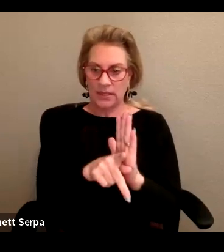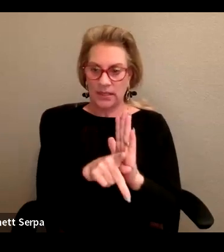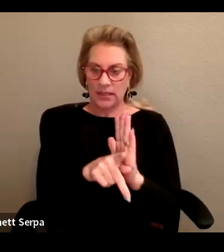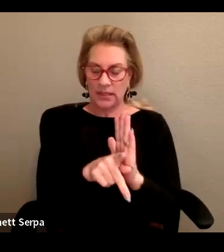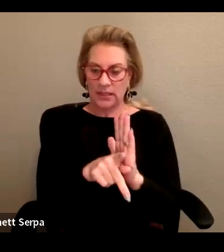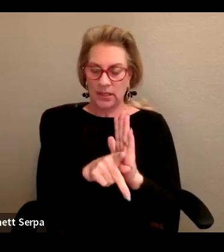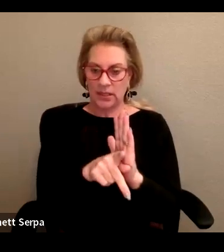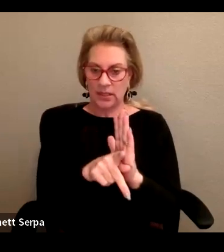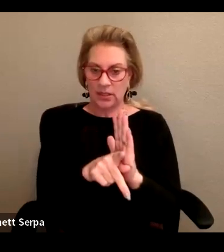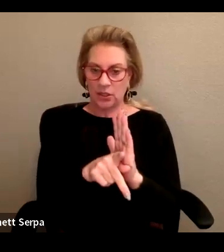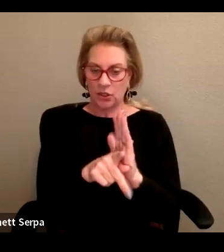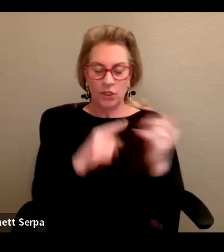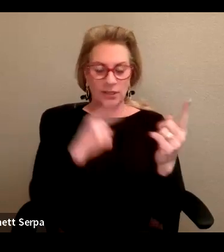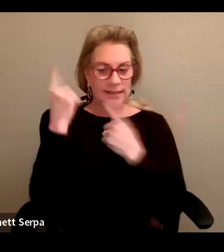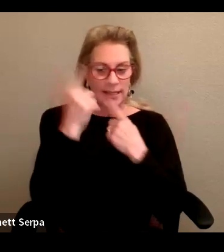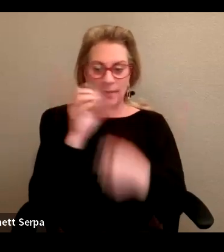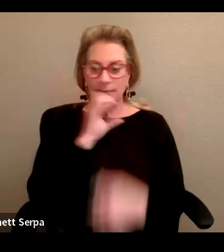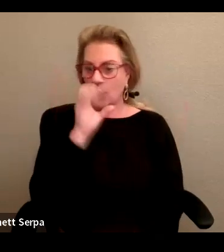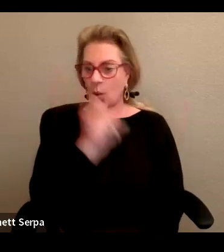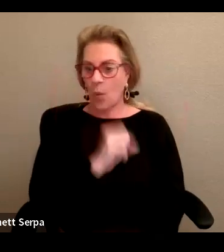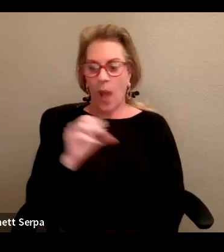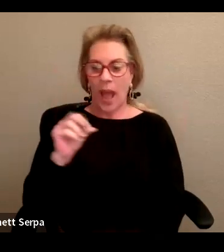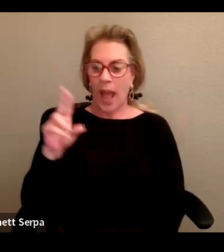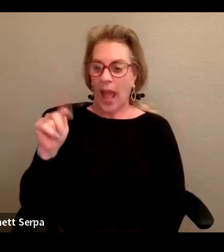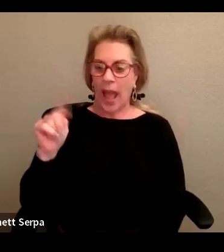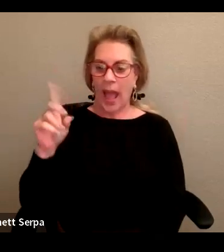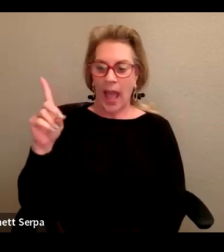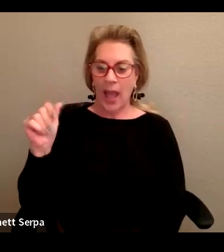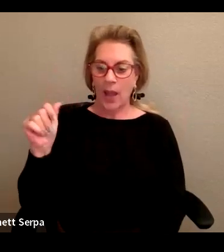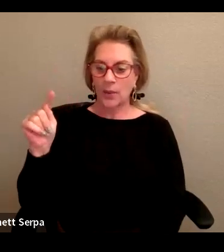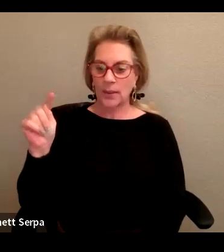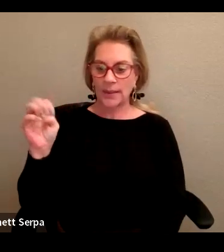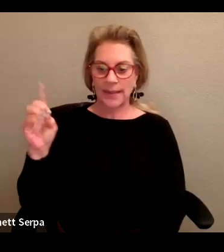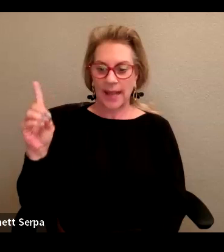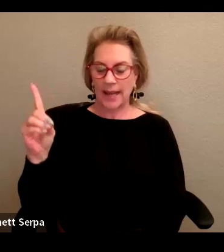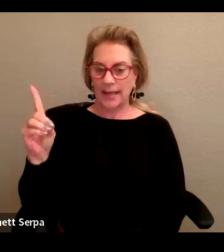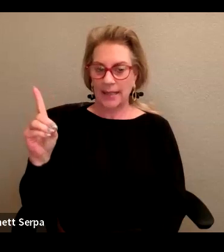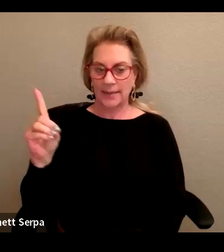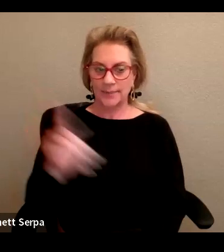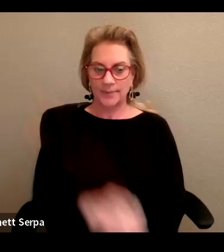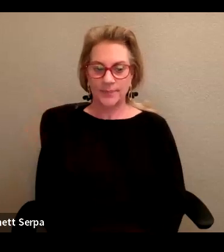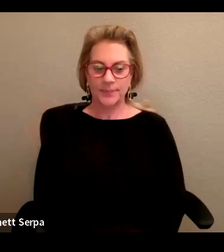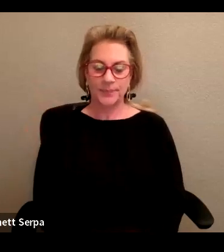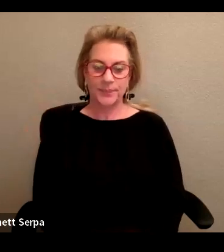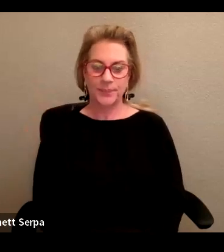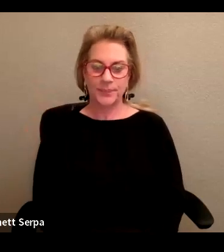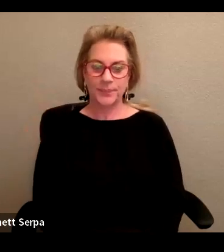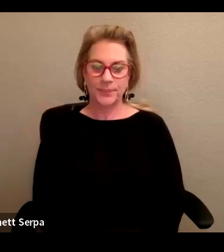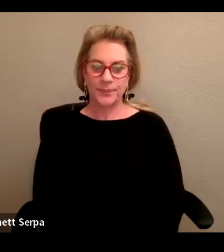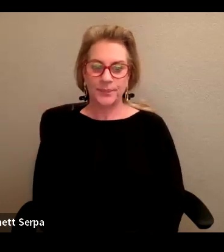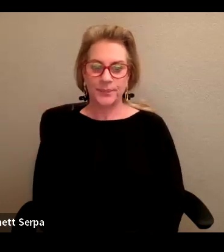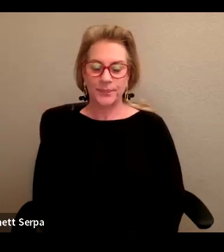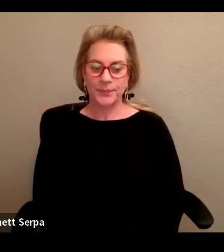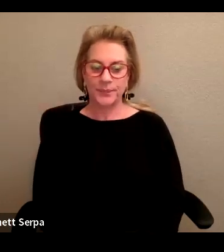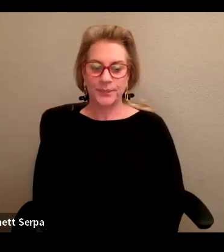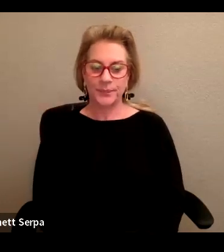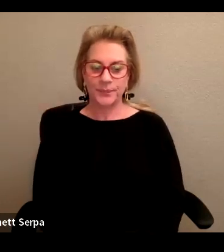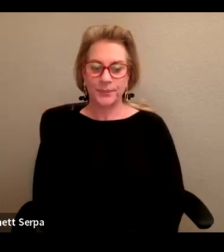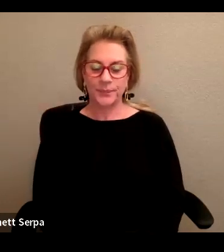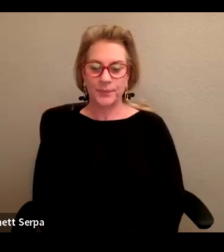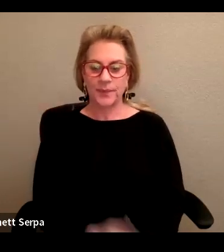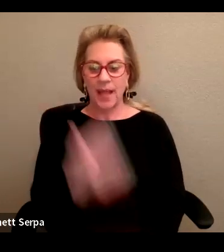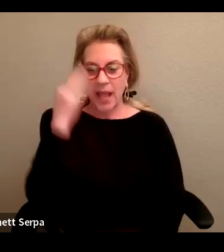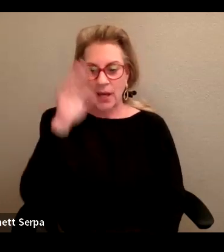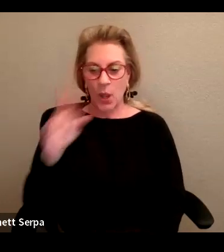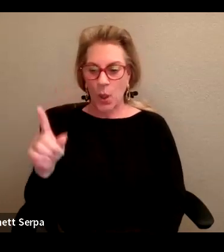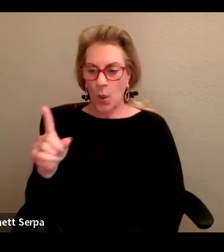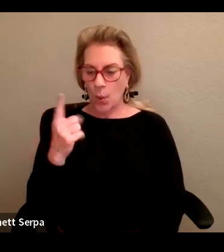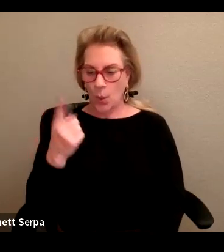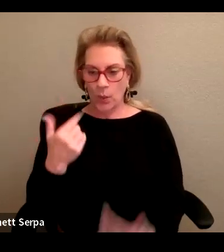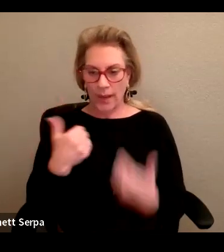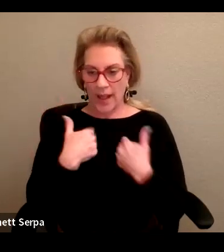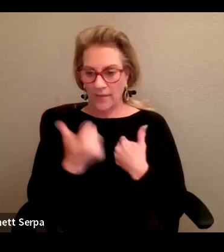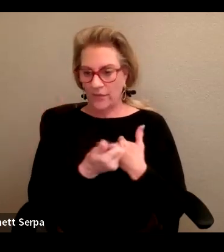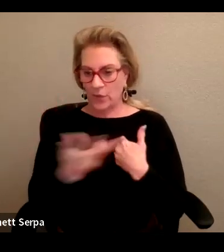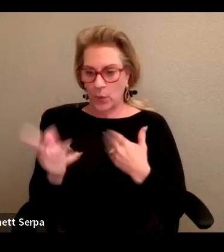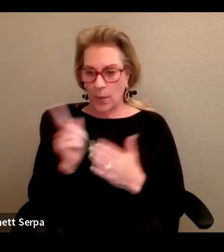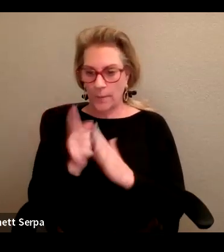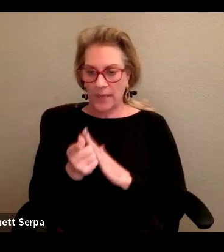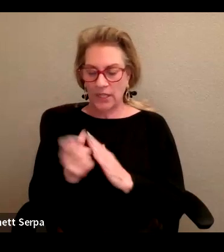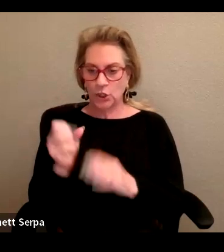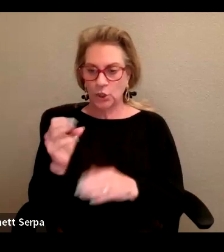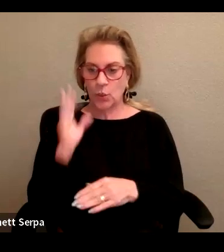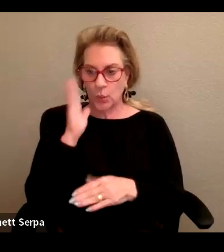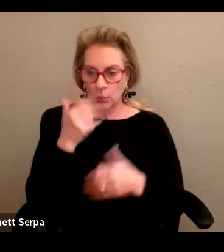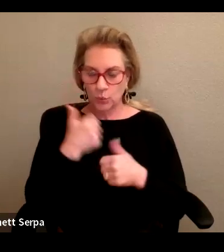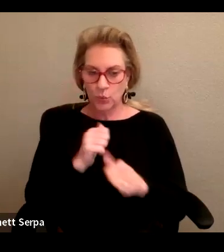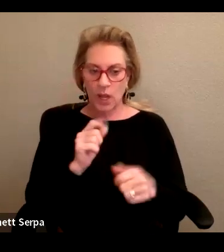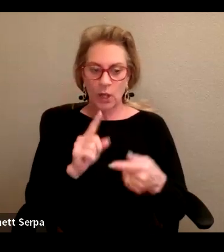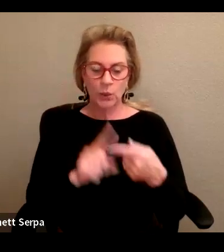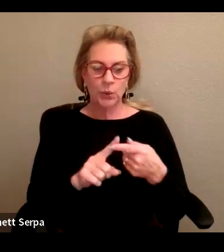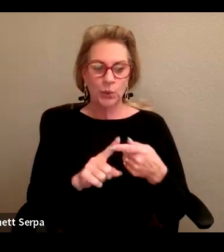outdated I know we only have um a few minutes so I try I'll try to re go over this as quick